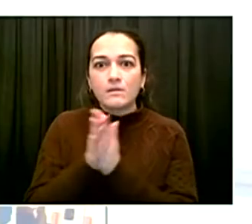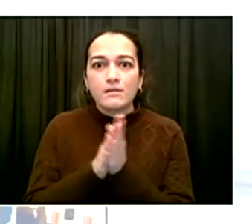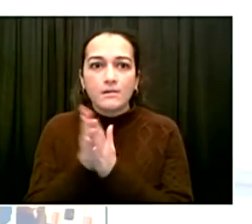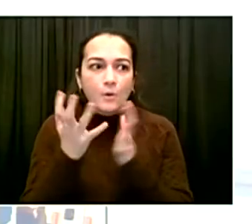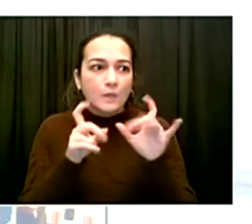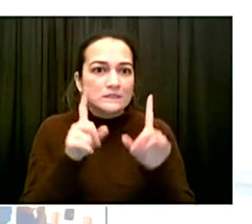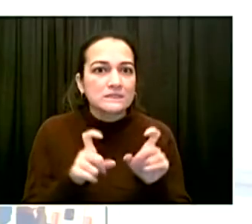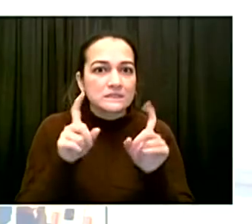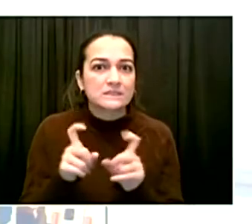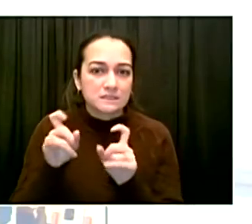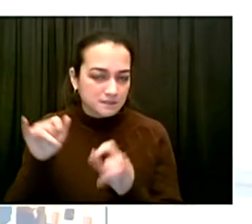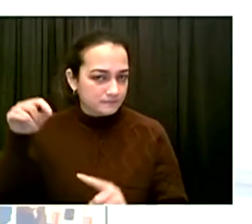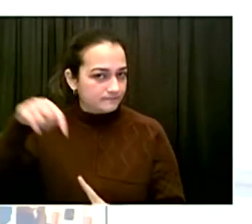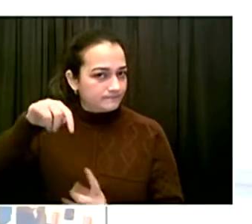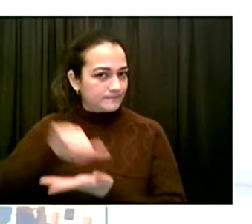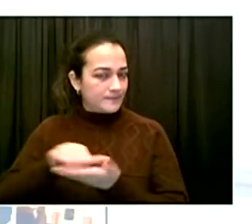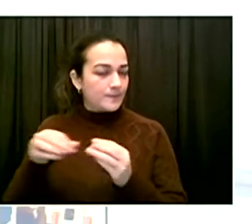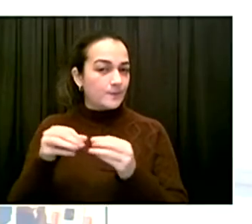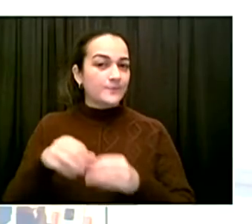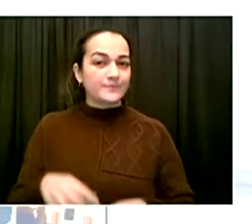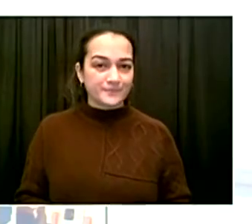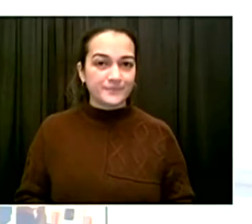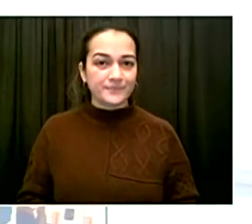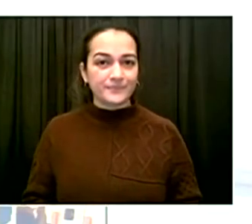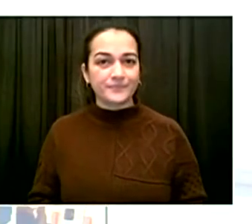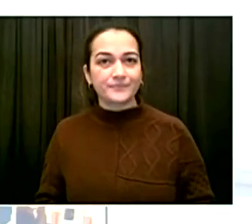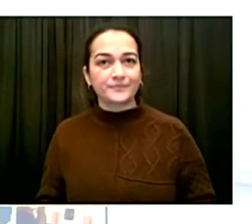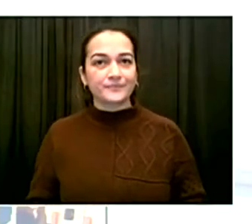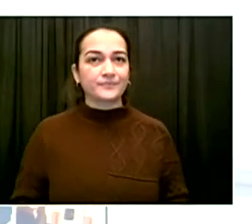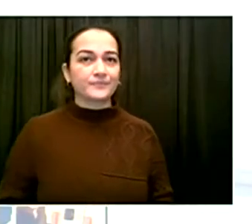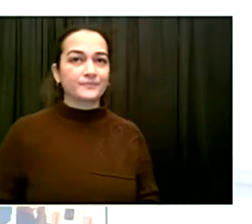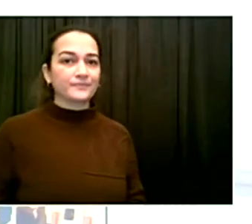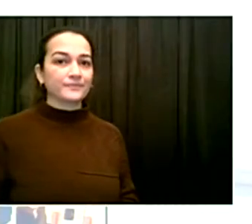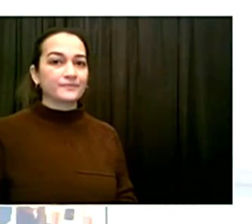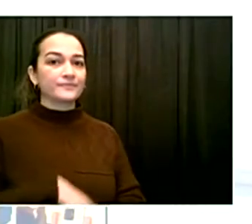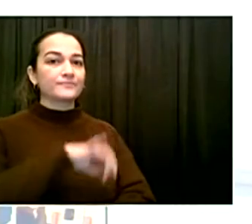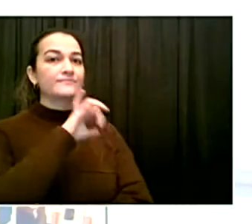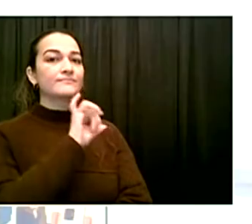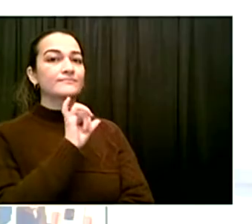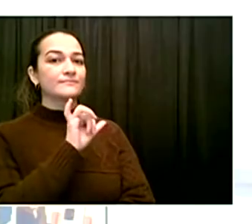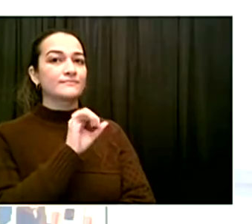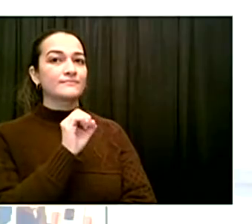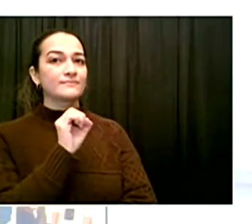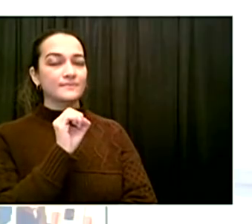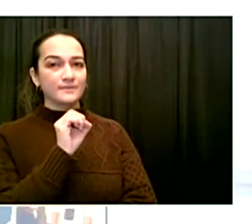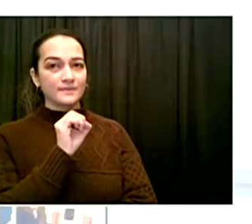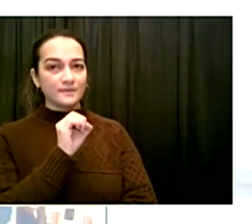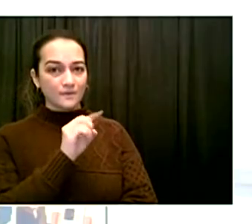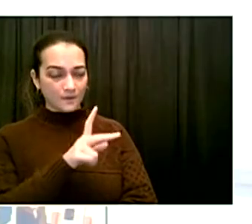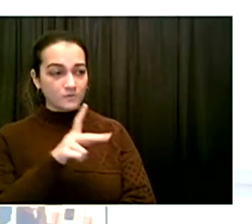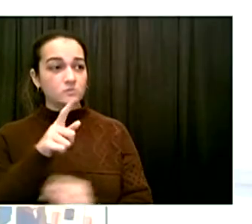SEEKING TESTING.